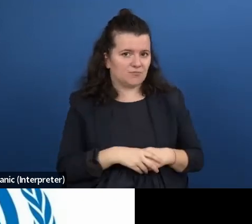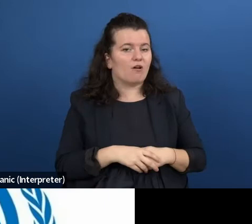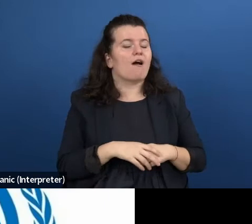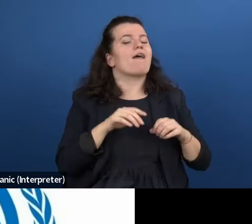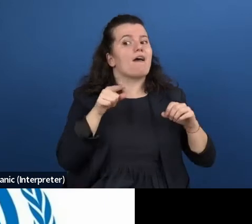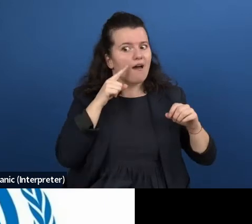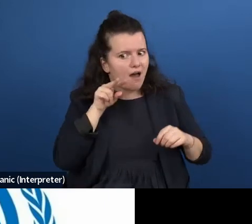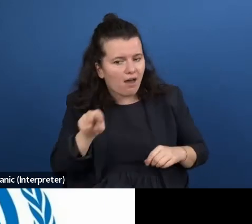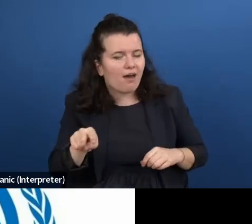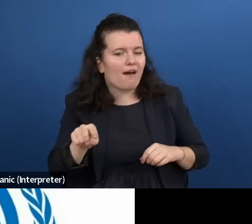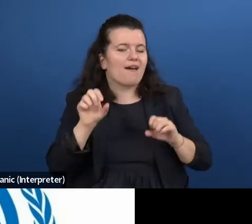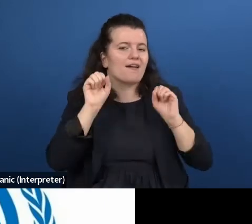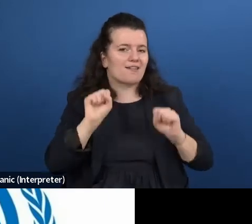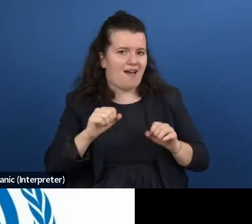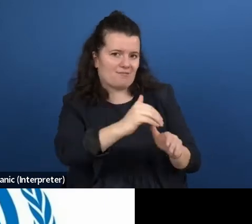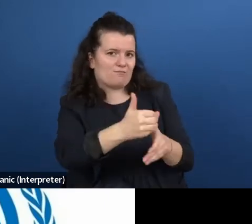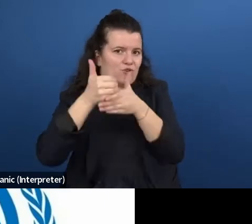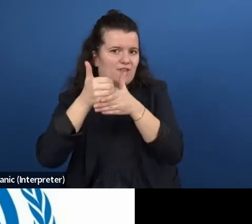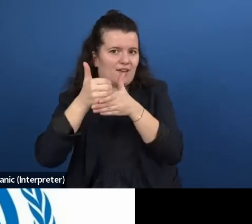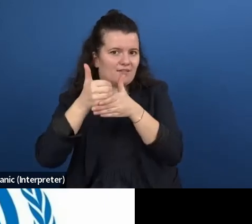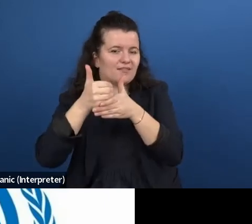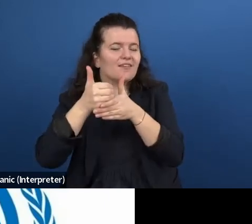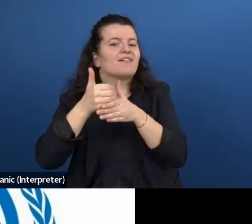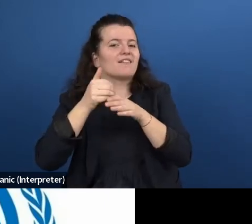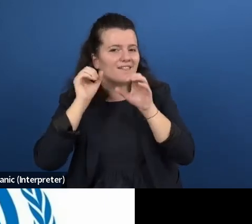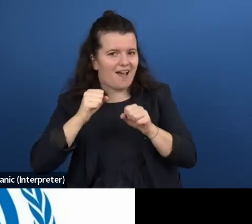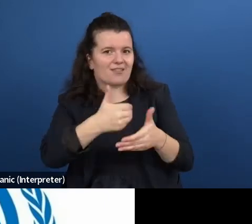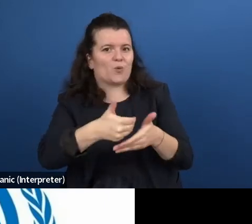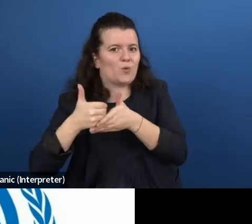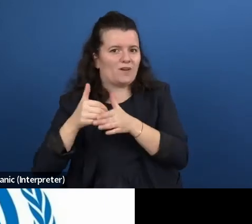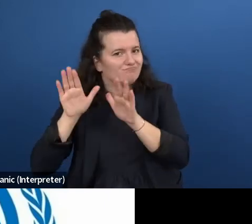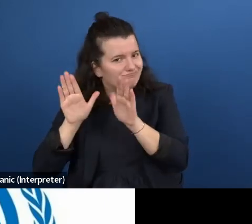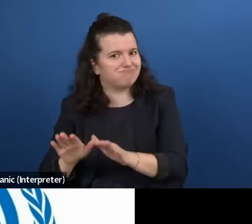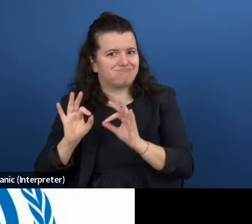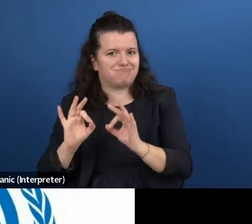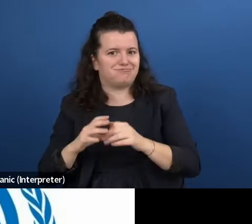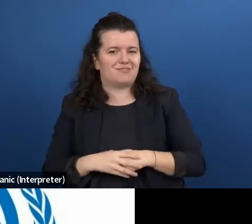And on assistance and protection, here we need to read and look